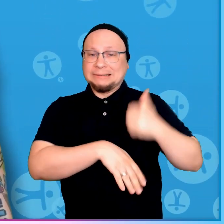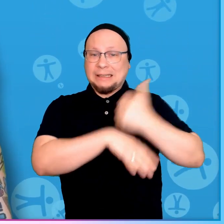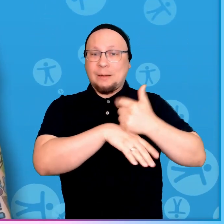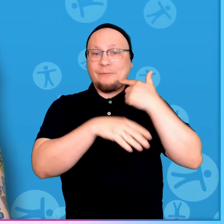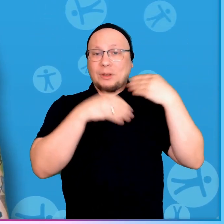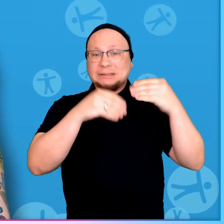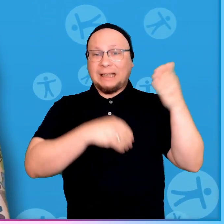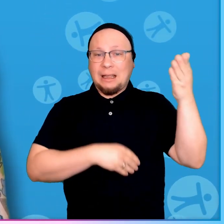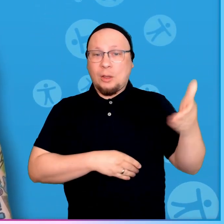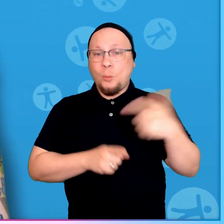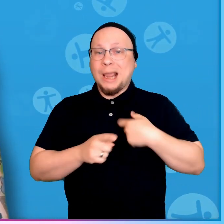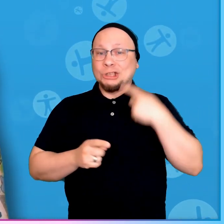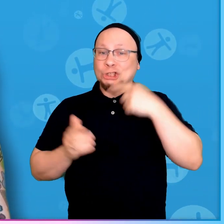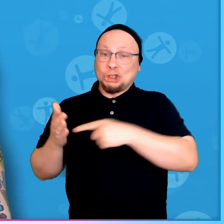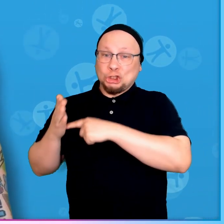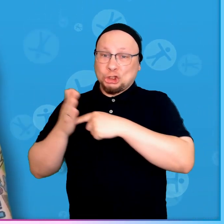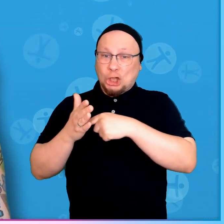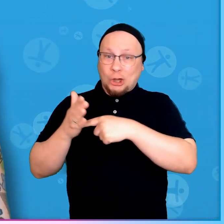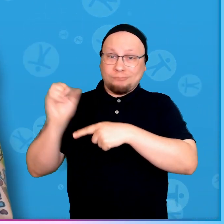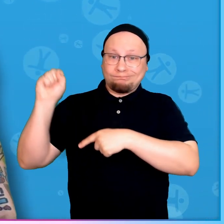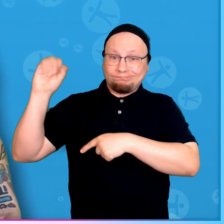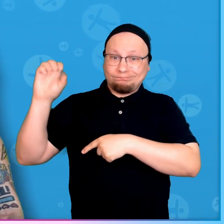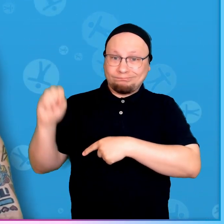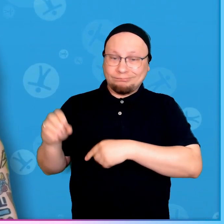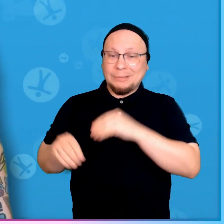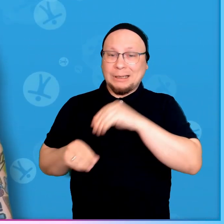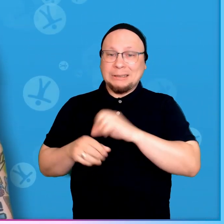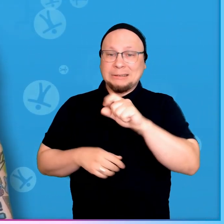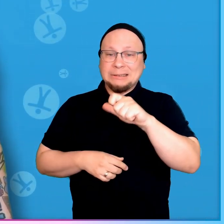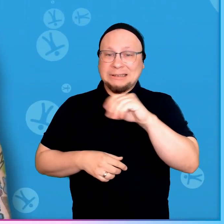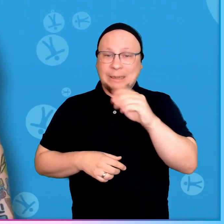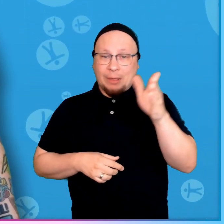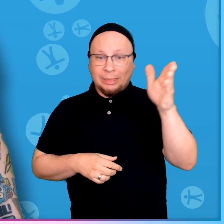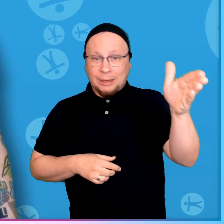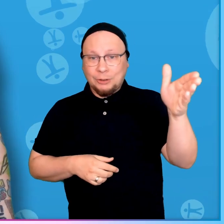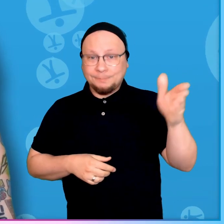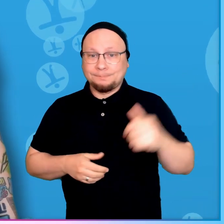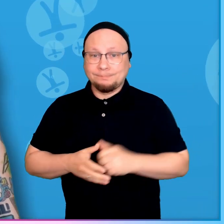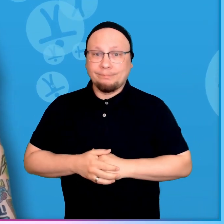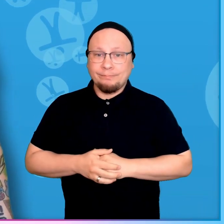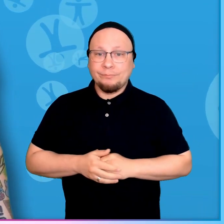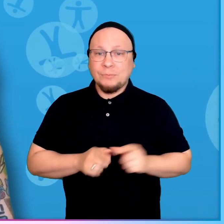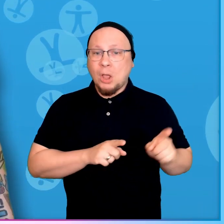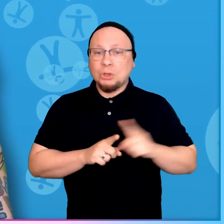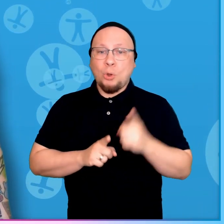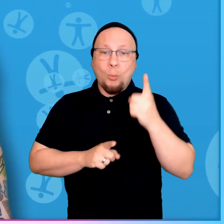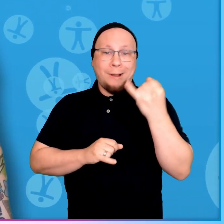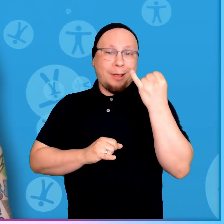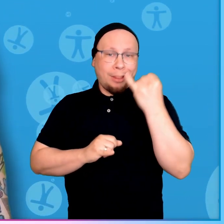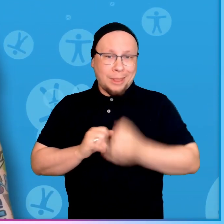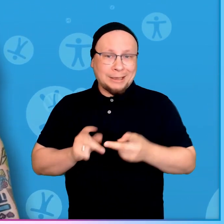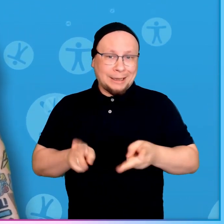most of this year’s games all in one place on Steam, if any of them caught your interest. We’ve got one final trailer for you before we wrap up,